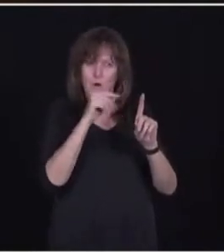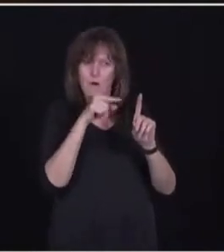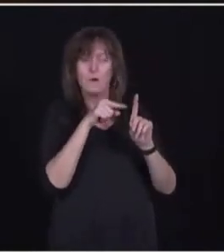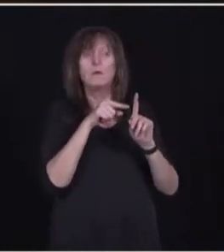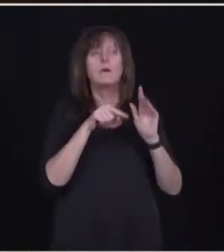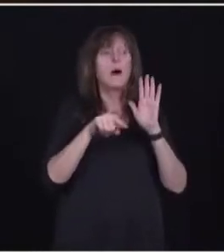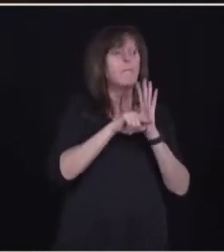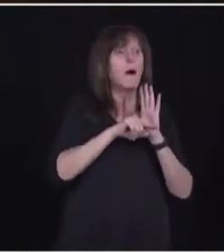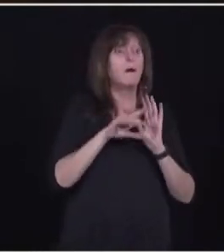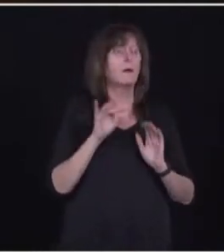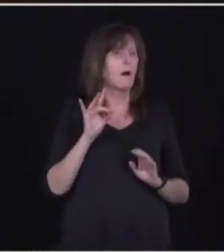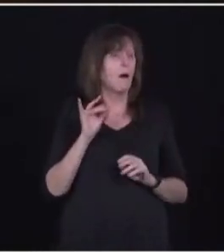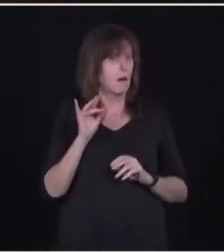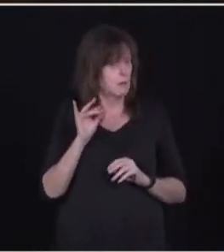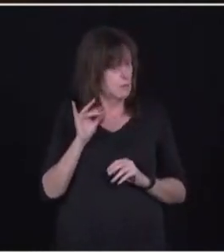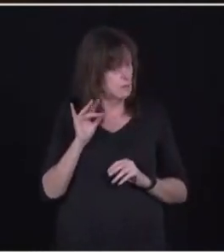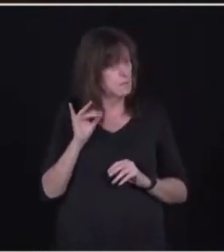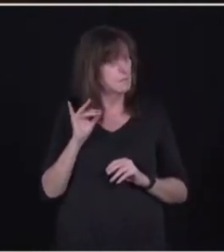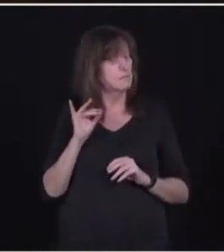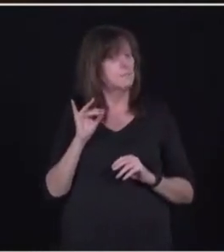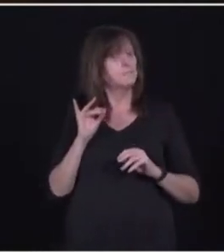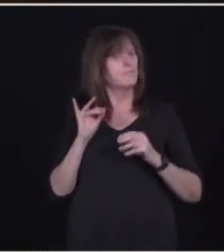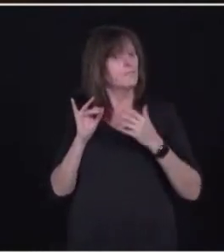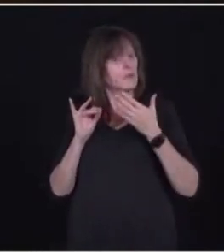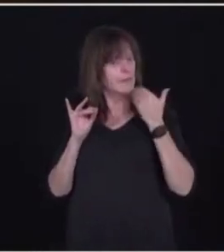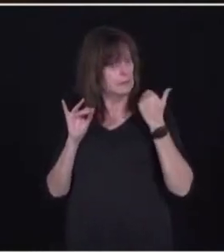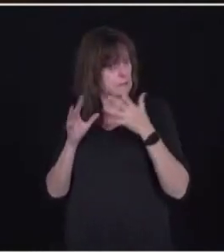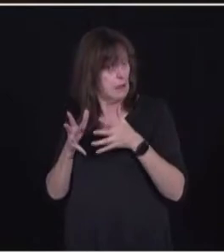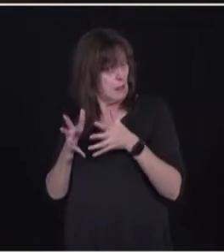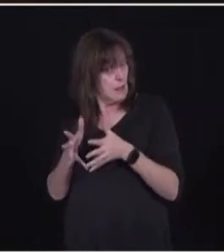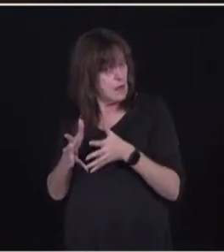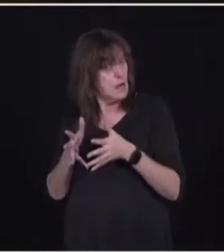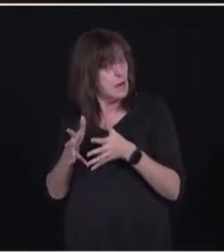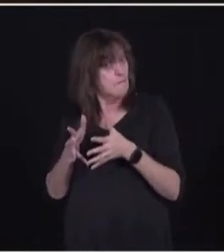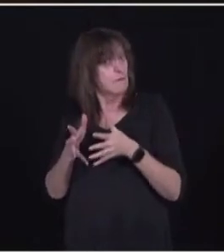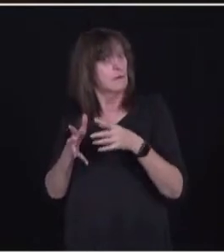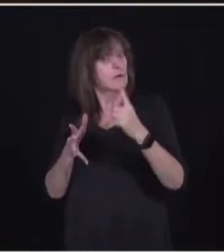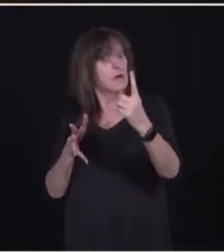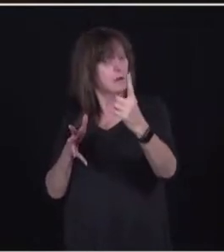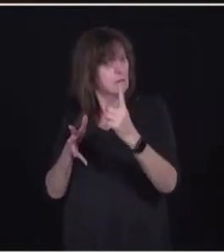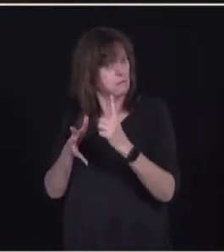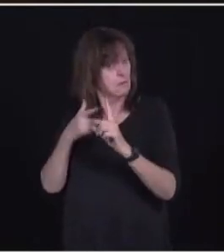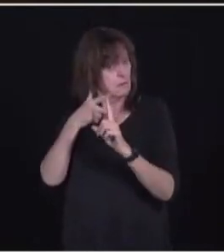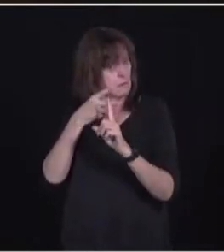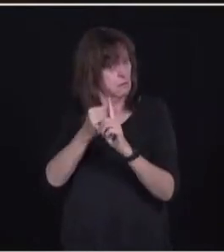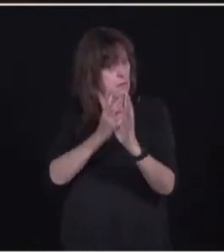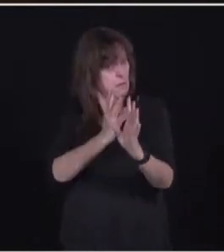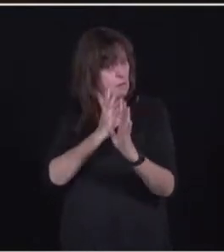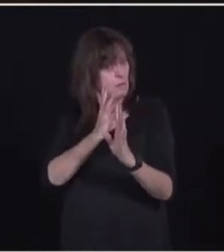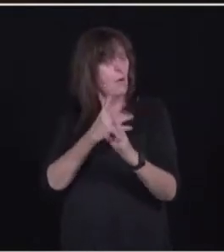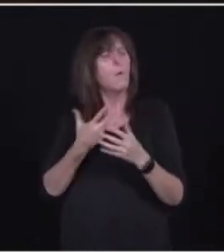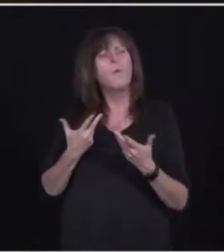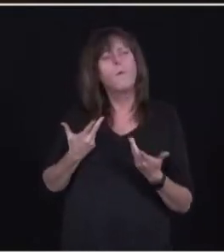must be left at that initial place and the people come to where the vaccines are located